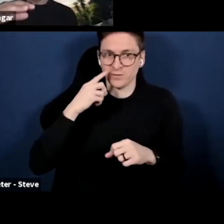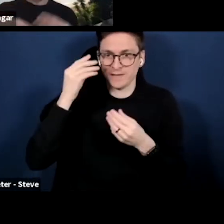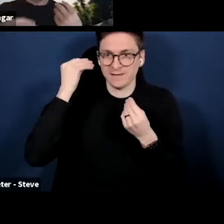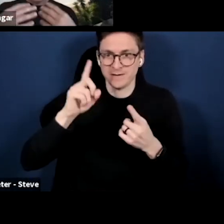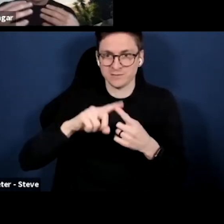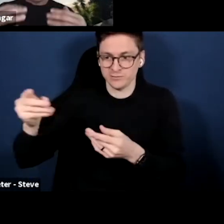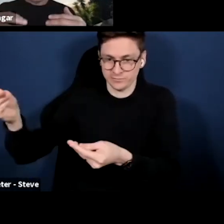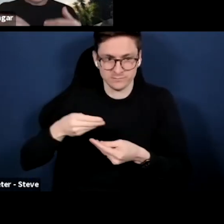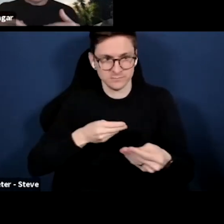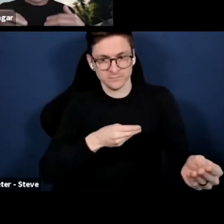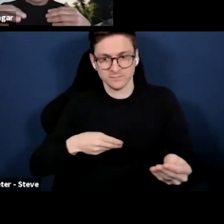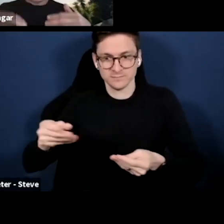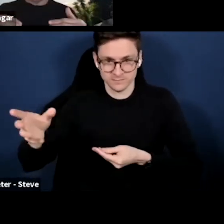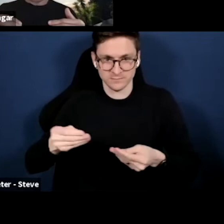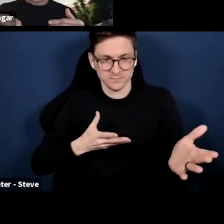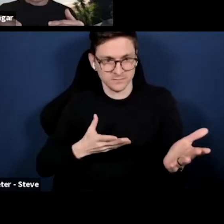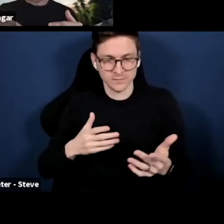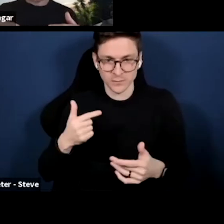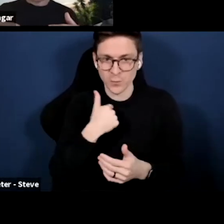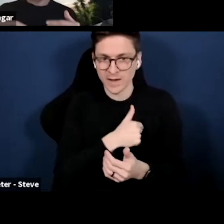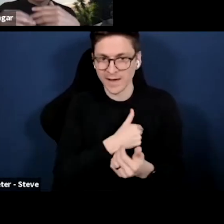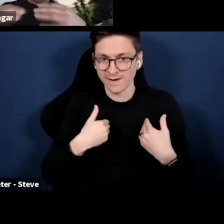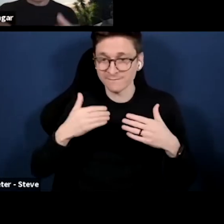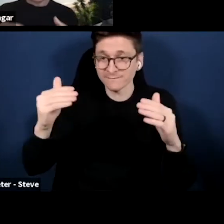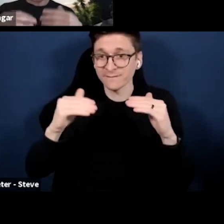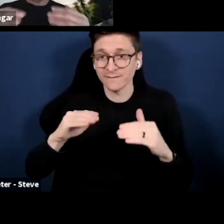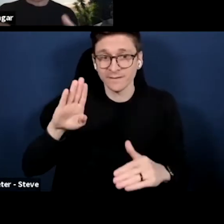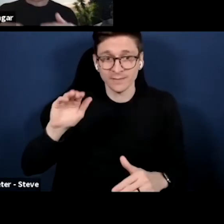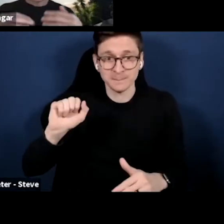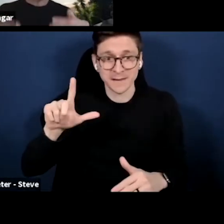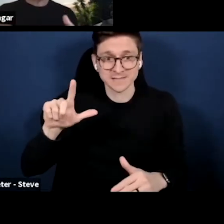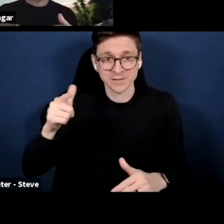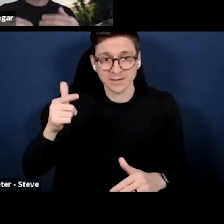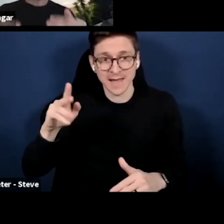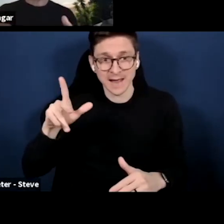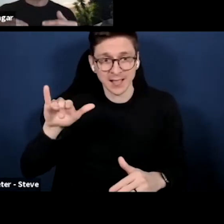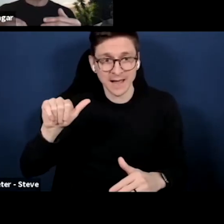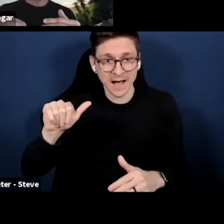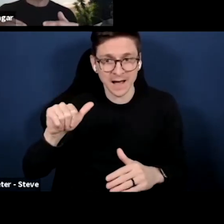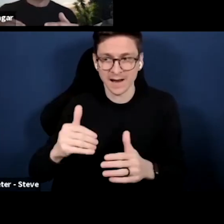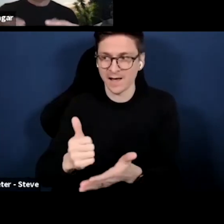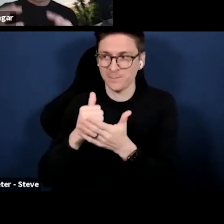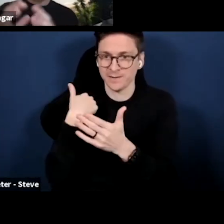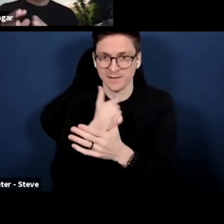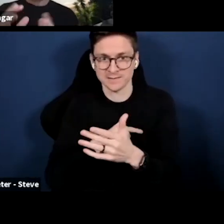have things like a basal ganglia which is helping with action selection and so forth and we have a